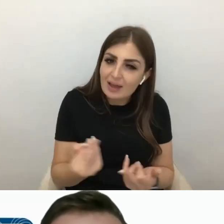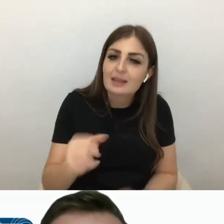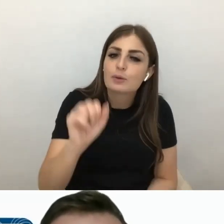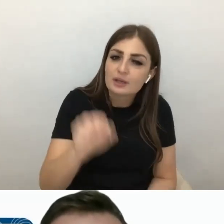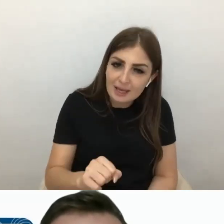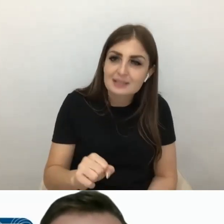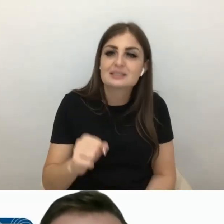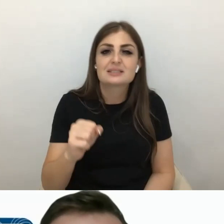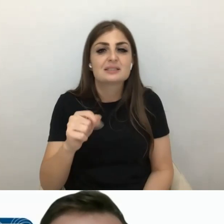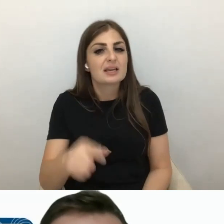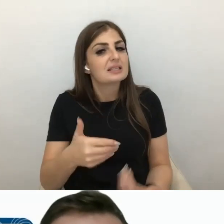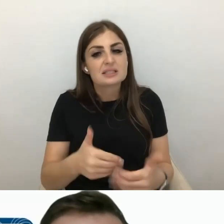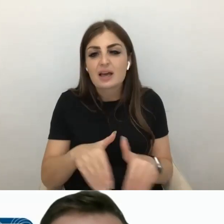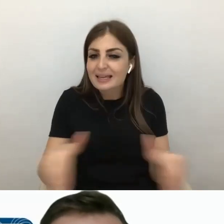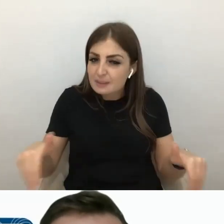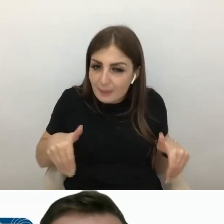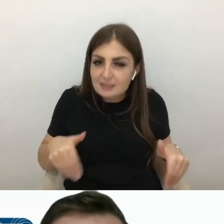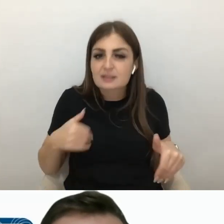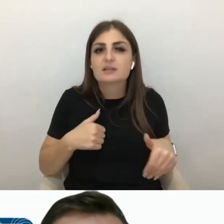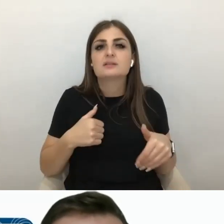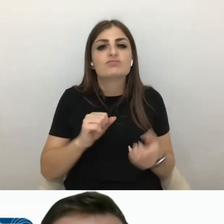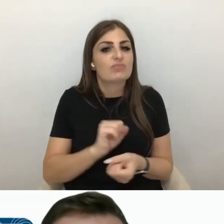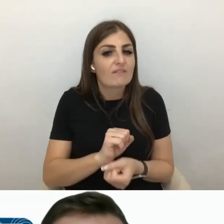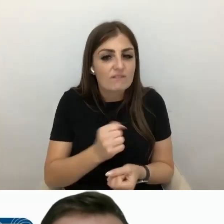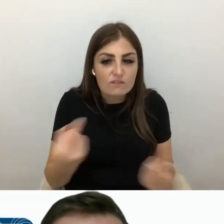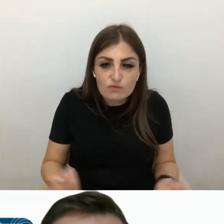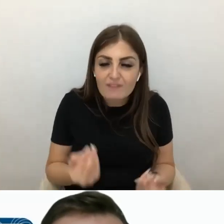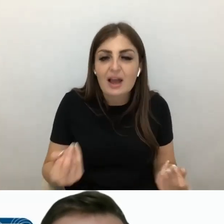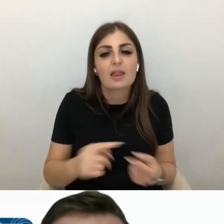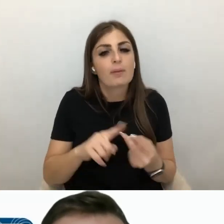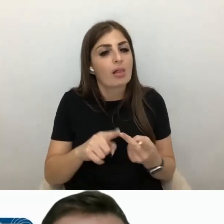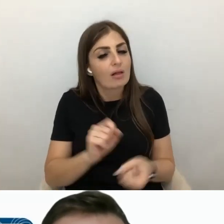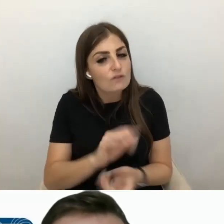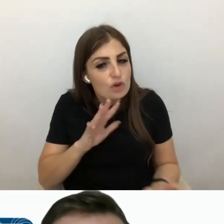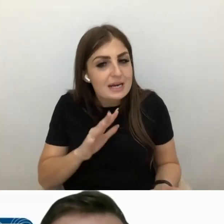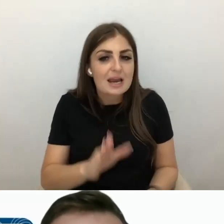free and confidential, and I would urge anyone thinking about going through the process or